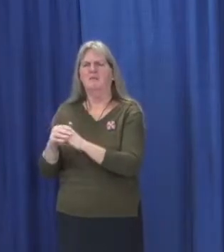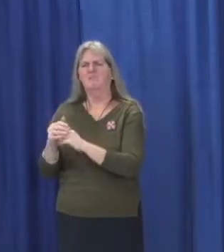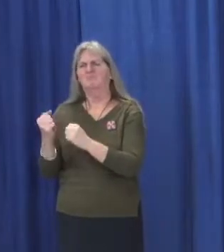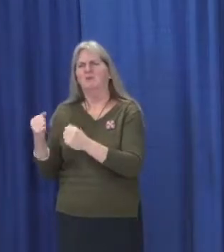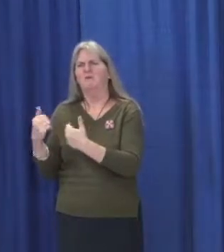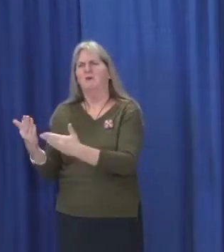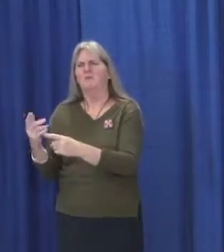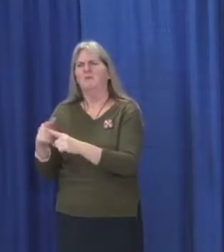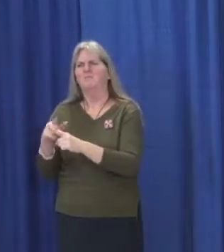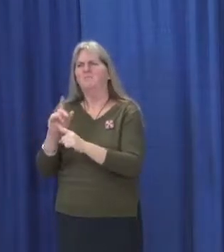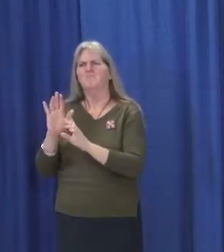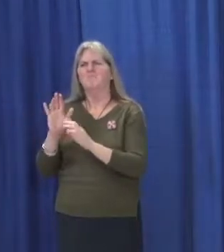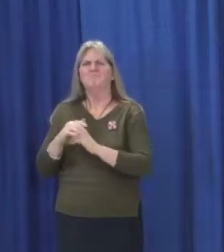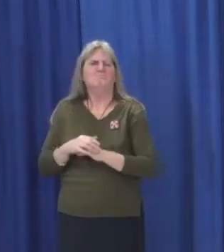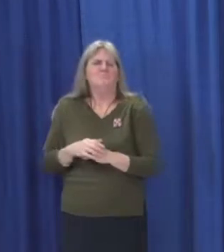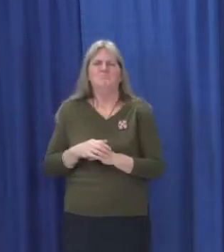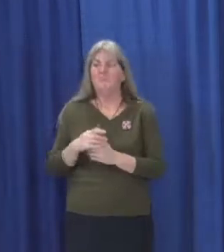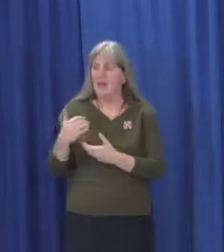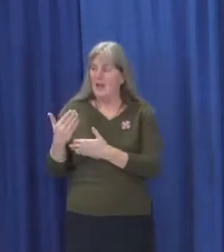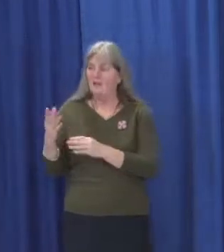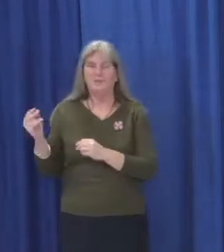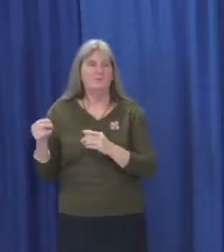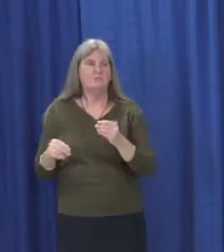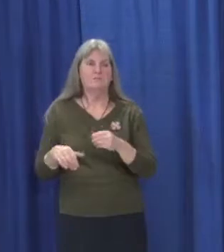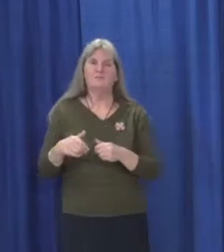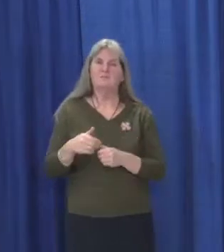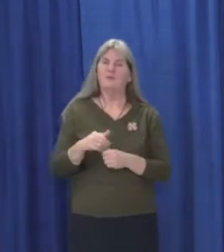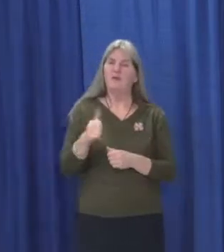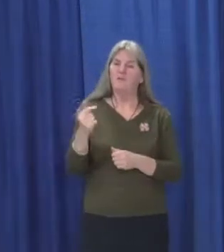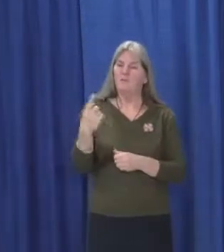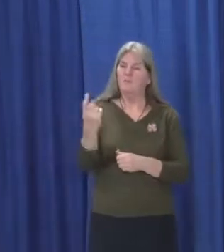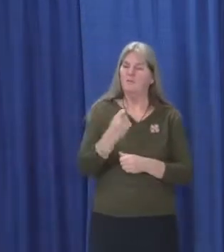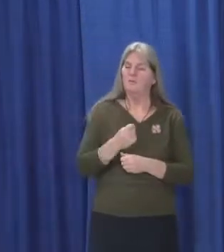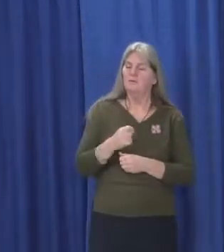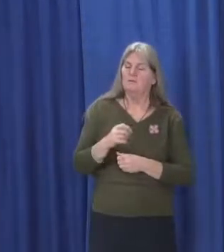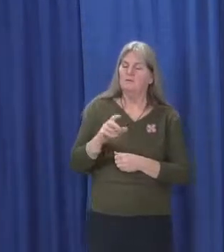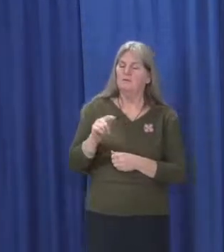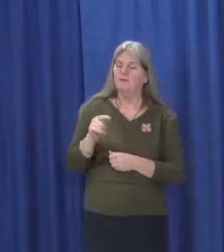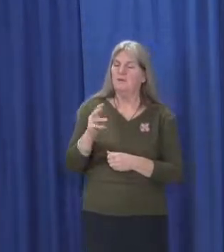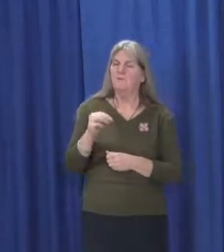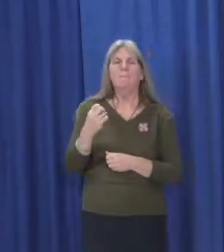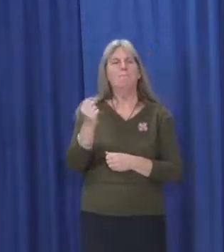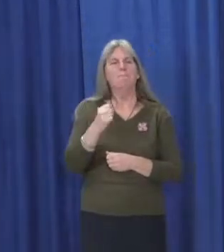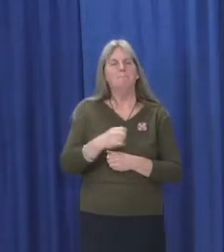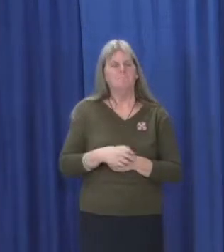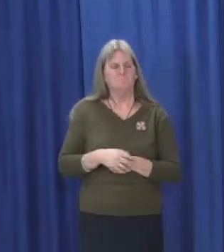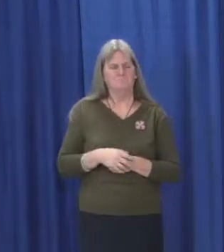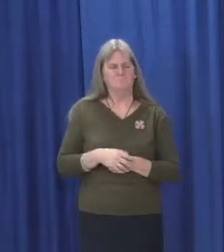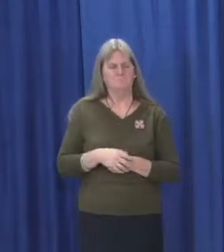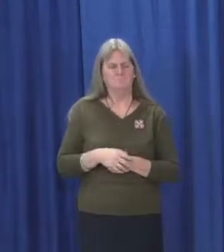Do you want to speak to that? Not much to add to that. Follow-up? This one would